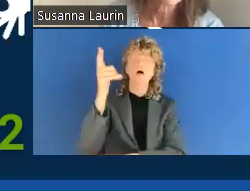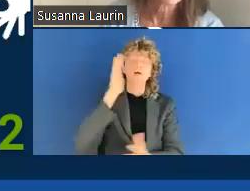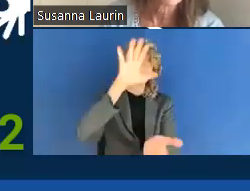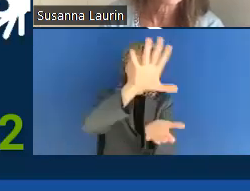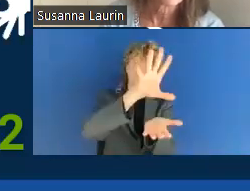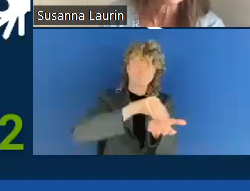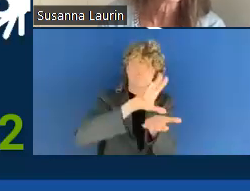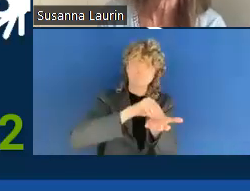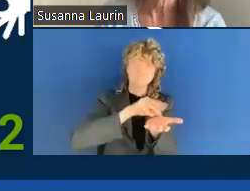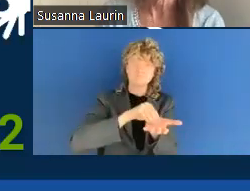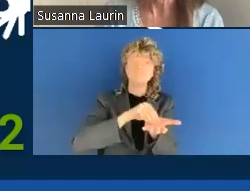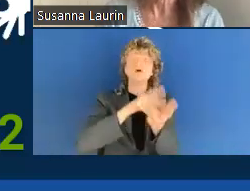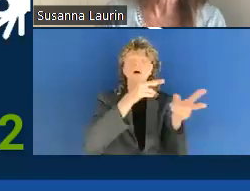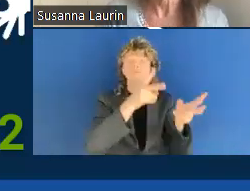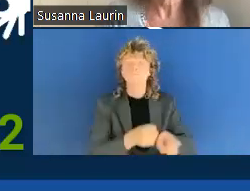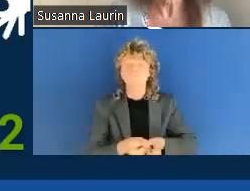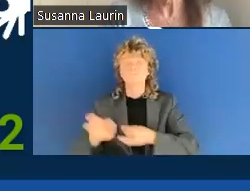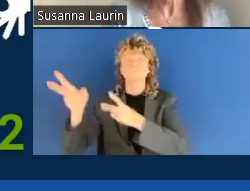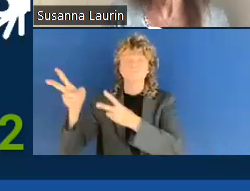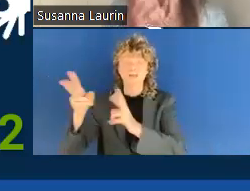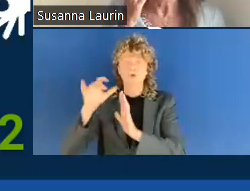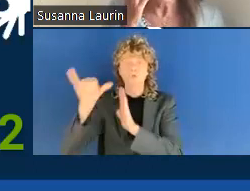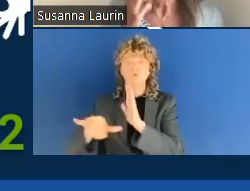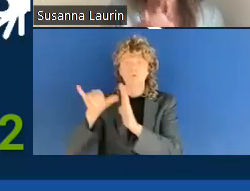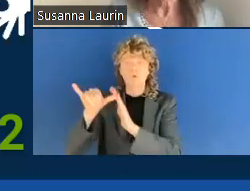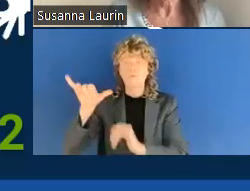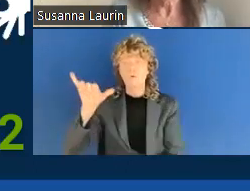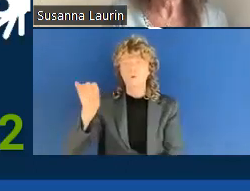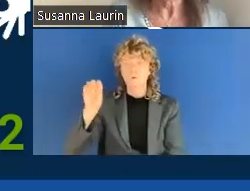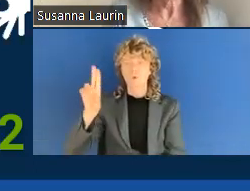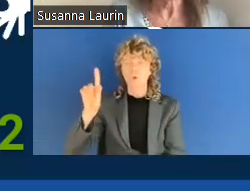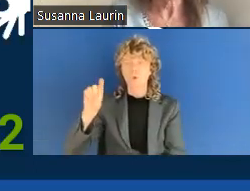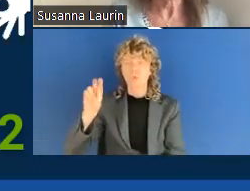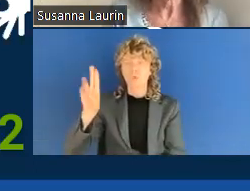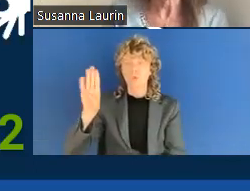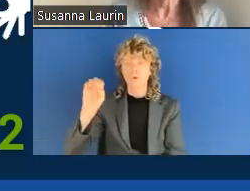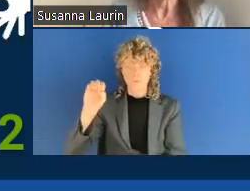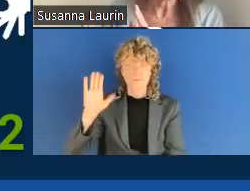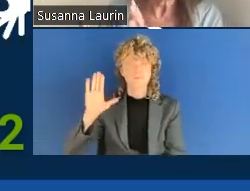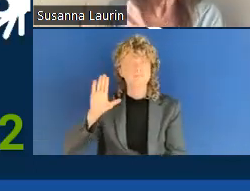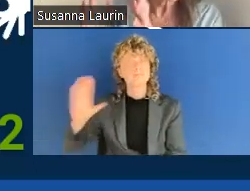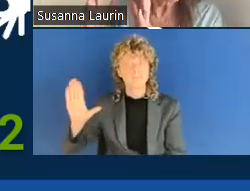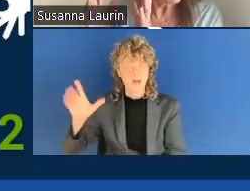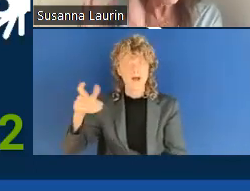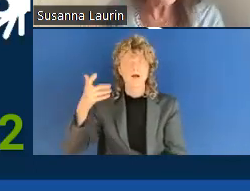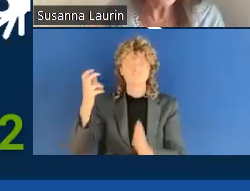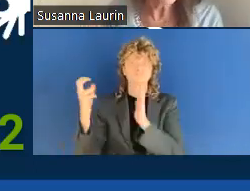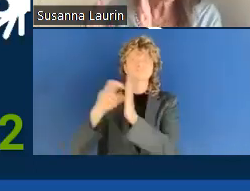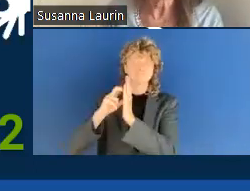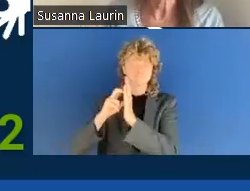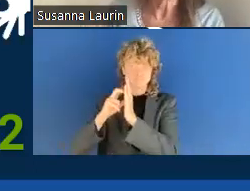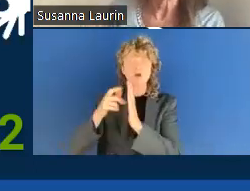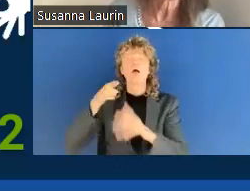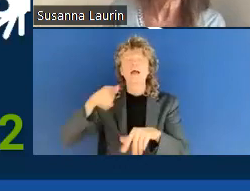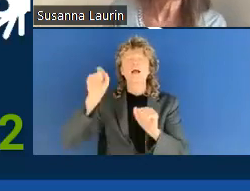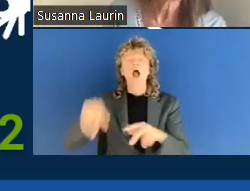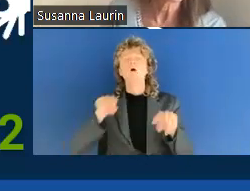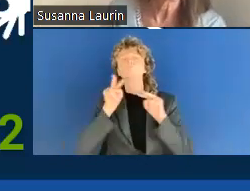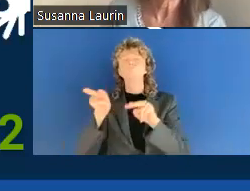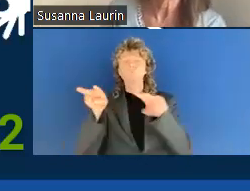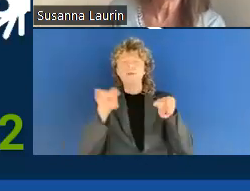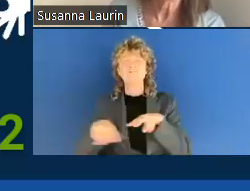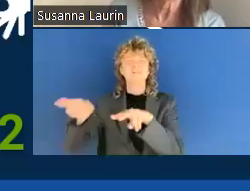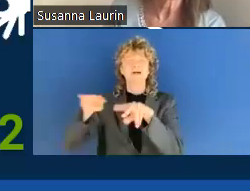And so the M-Enabling is run by G3ICT, but there's also a specific strand for IAAP, not only for members, but